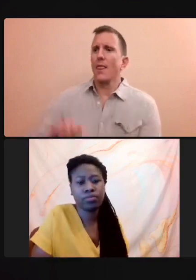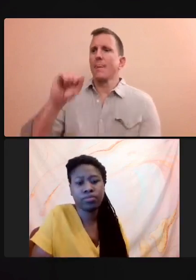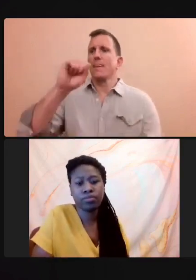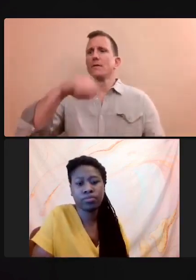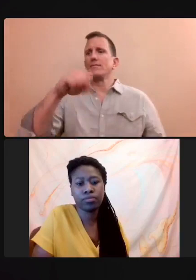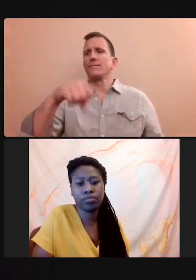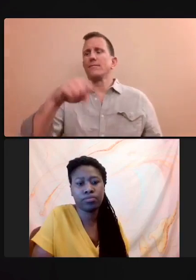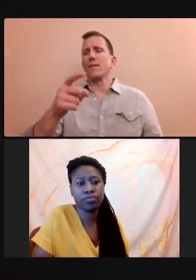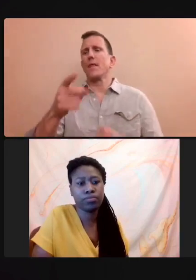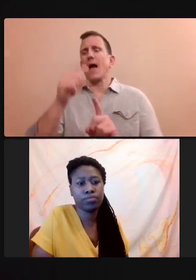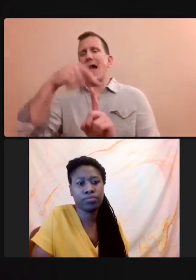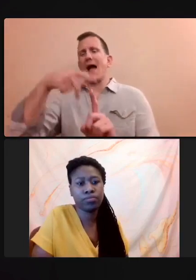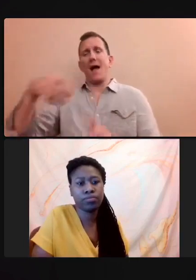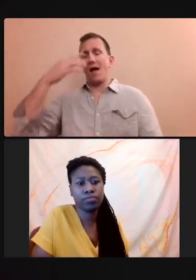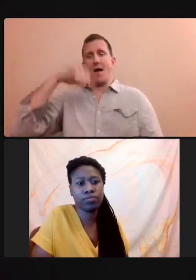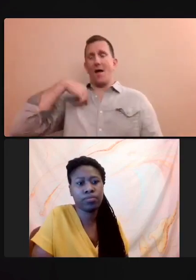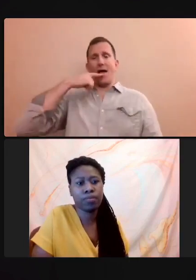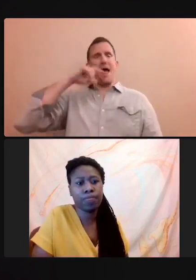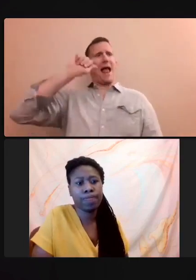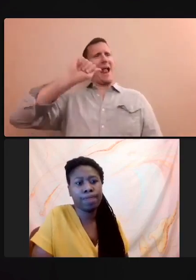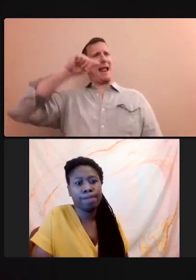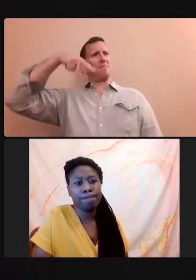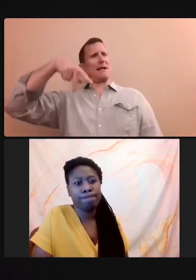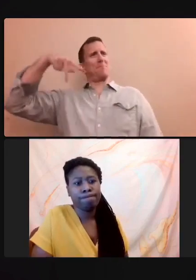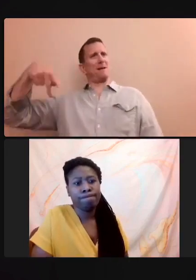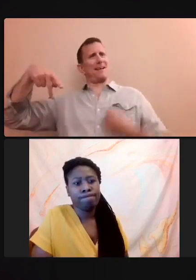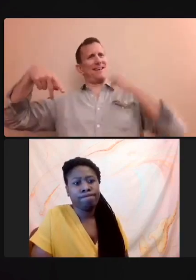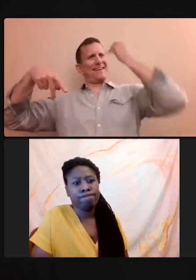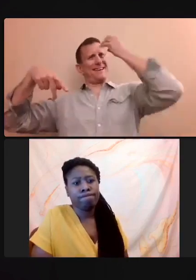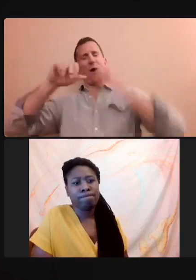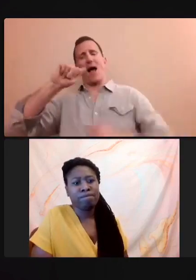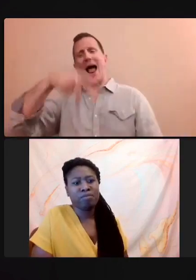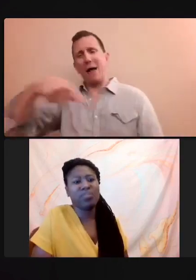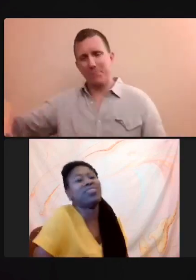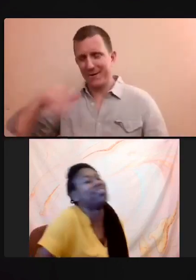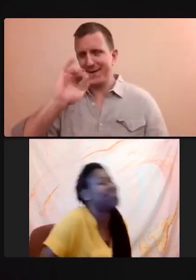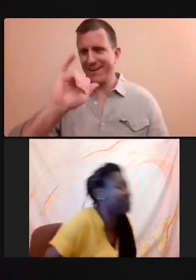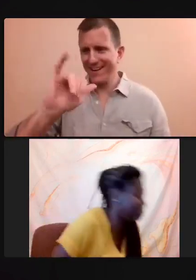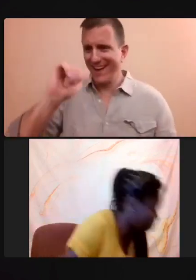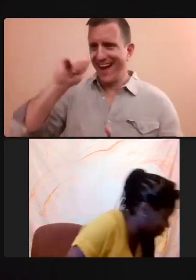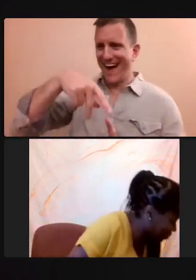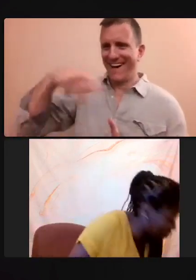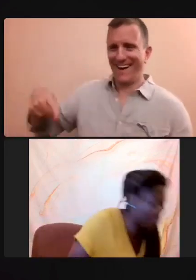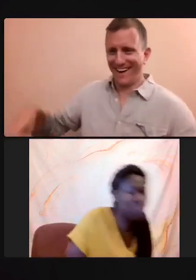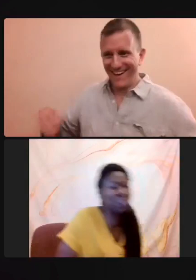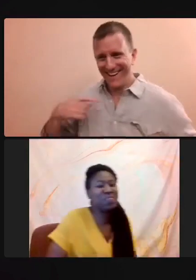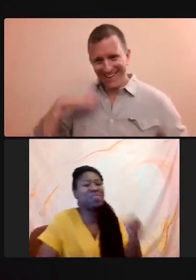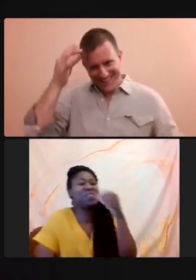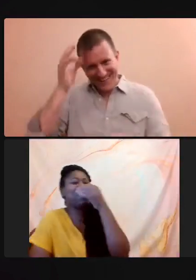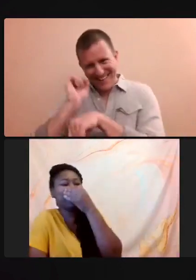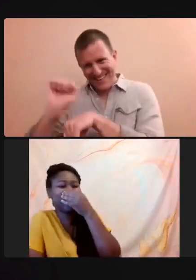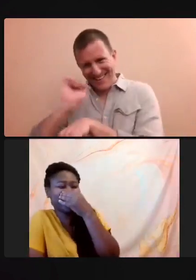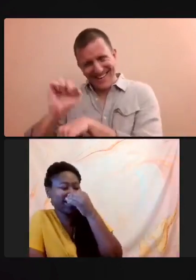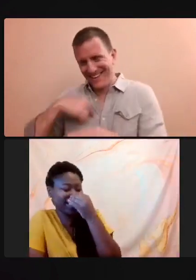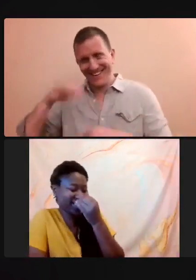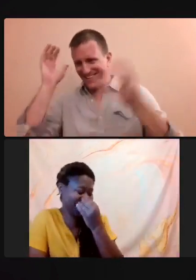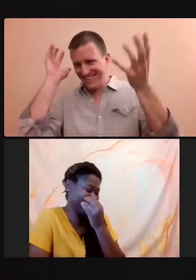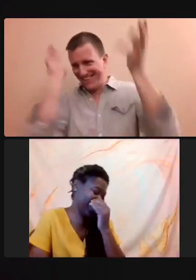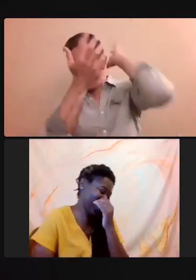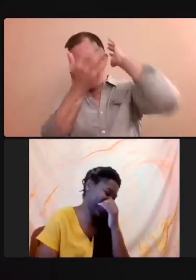asking for the name of the app, what's a peer?